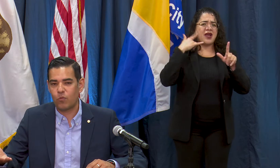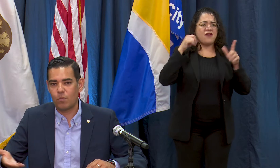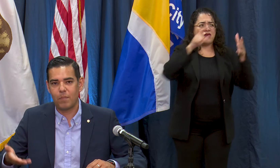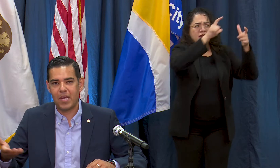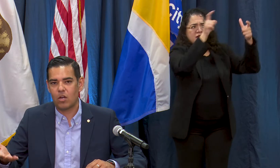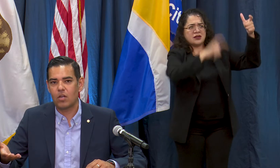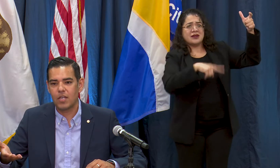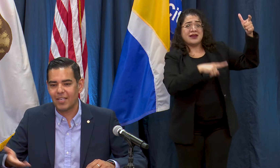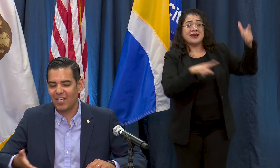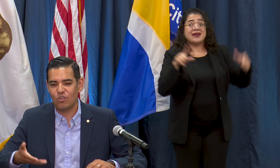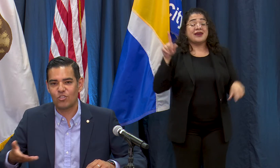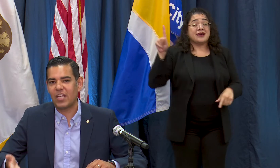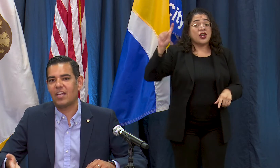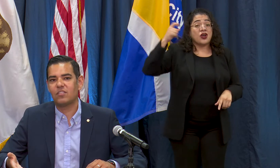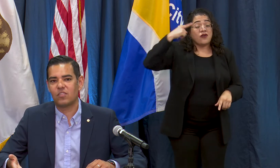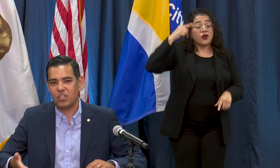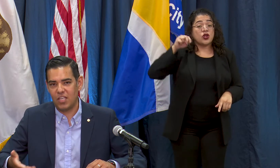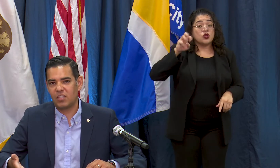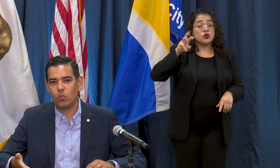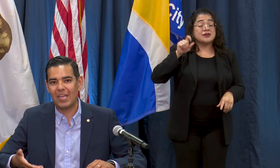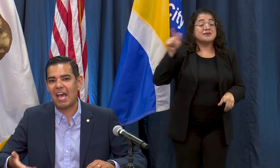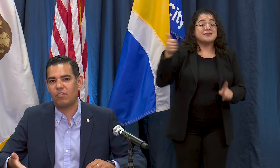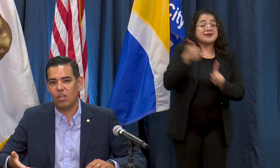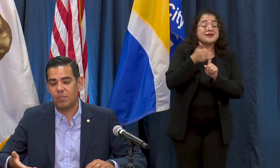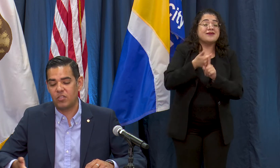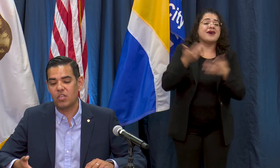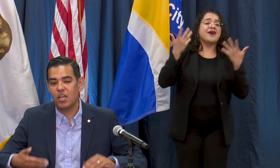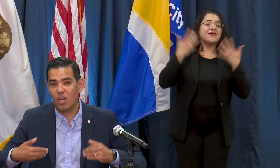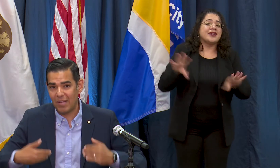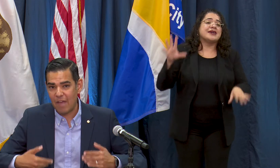former Mayor. He understands the need that we have in Long Beach and on behalf